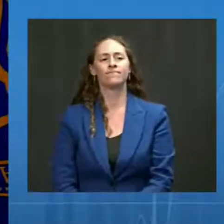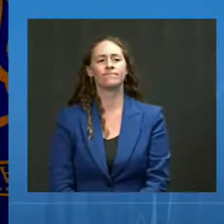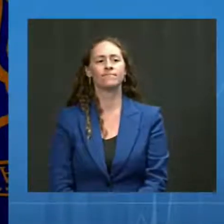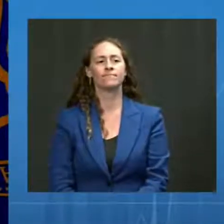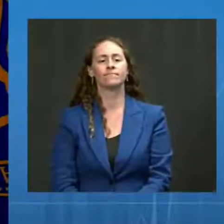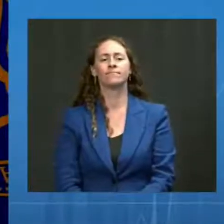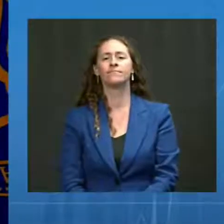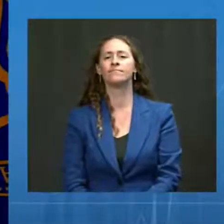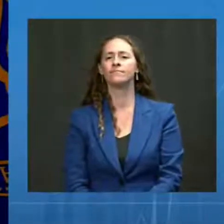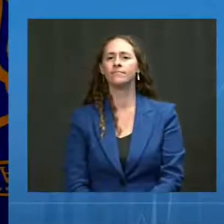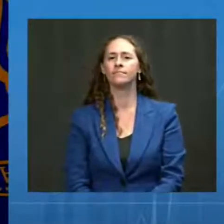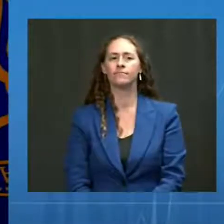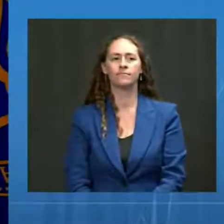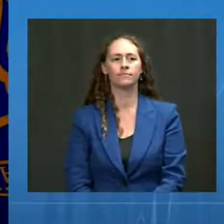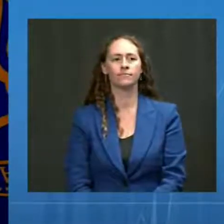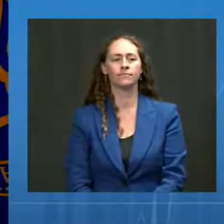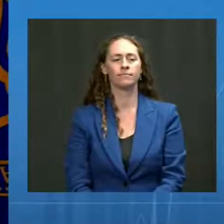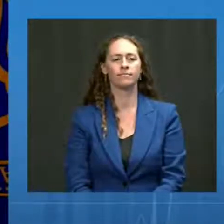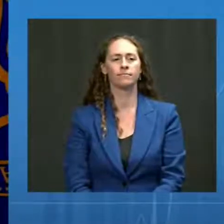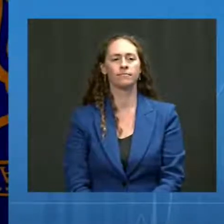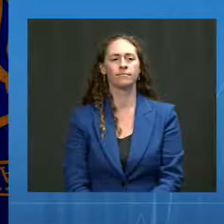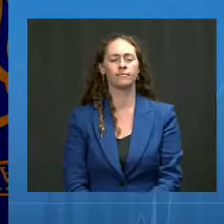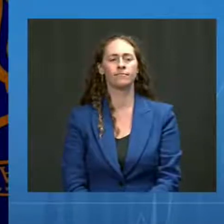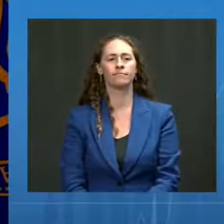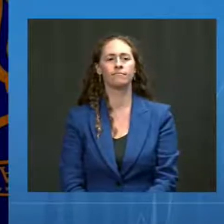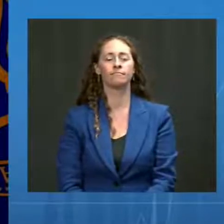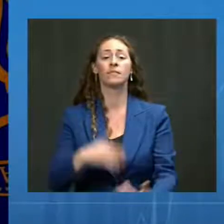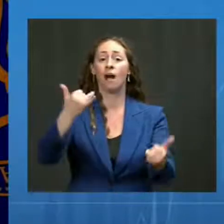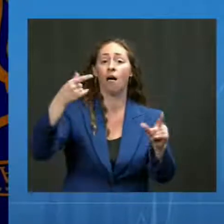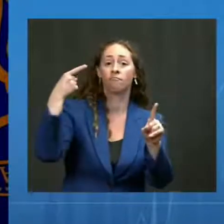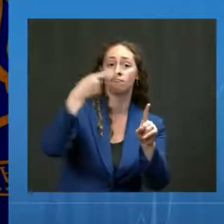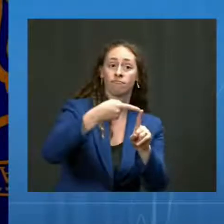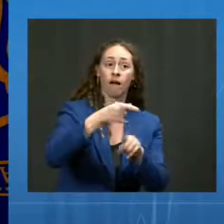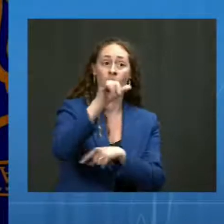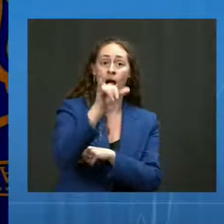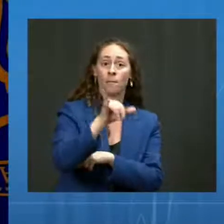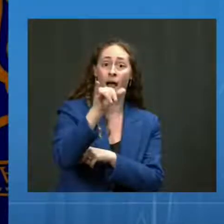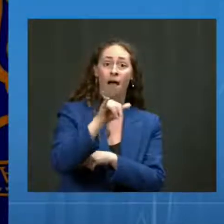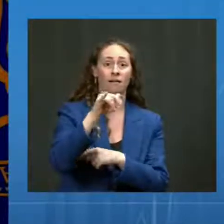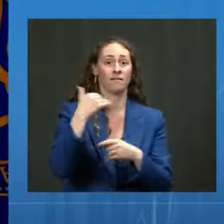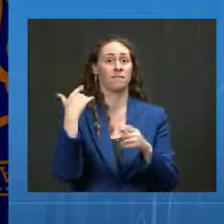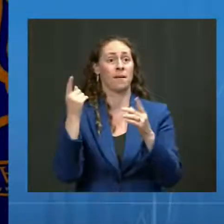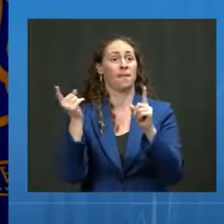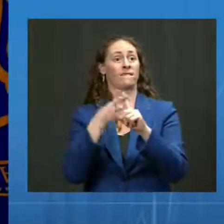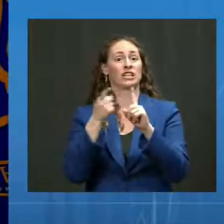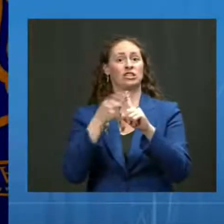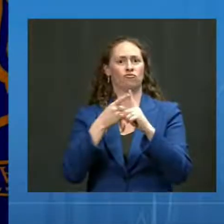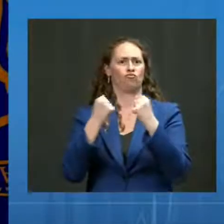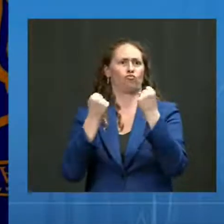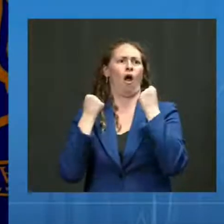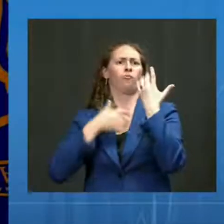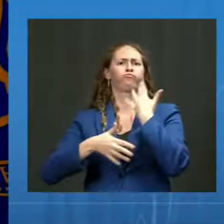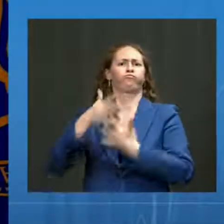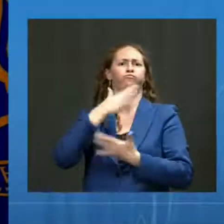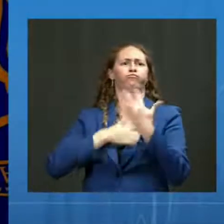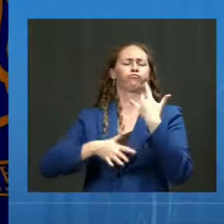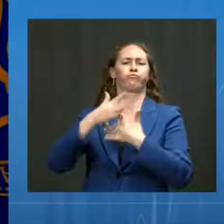10 FOLD AND LIKELY MUCH MORE. NEXT SLIDE LET'S TAKE THE FIRST CONCEPT.